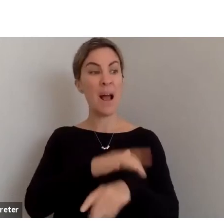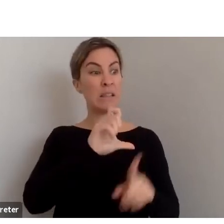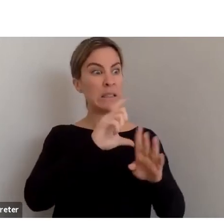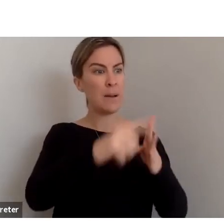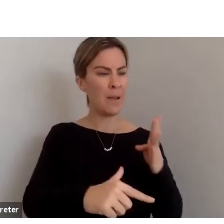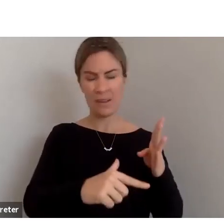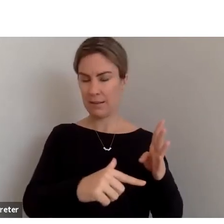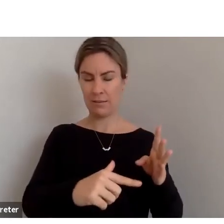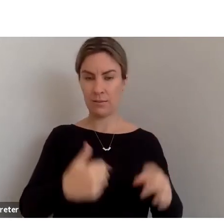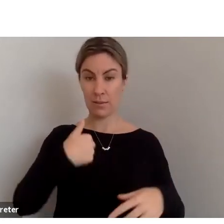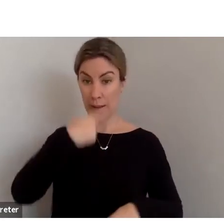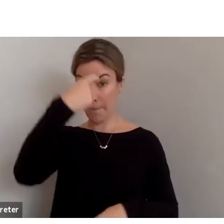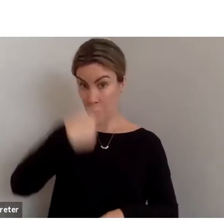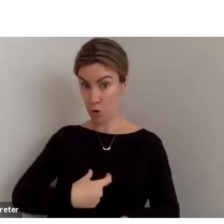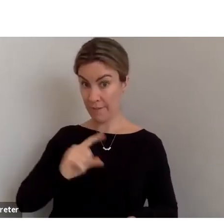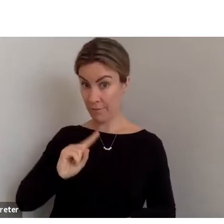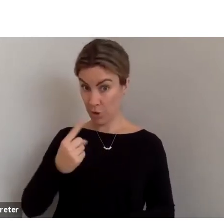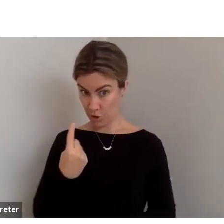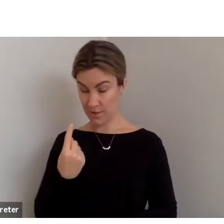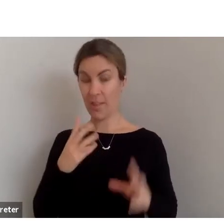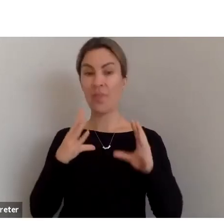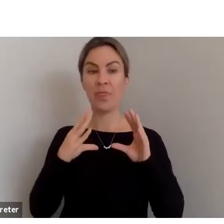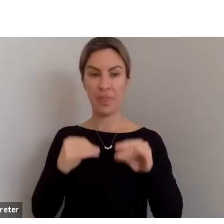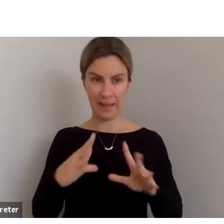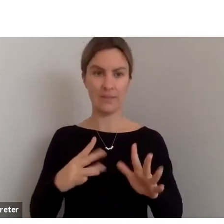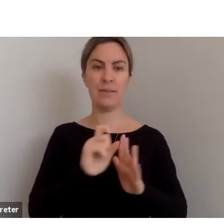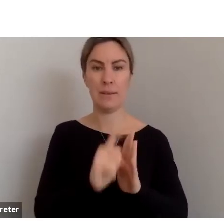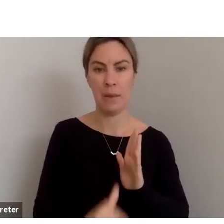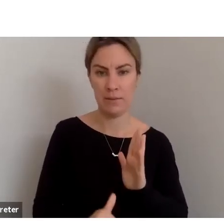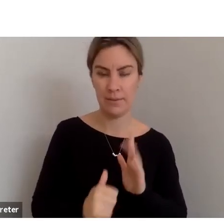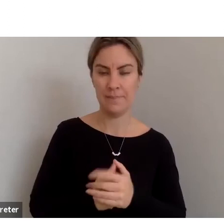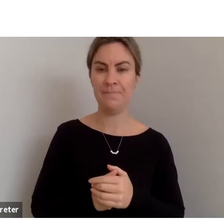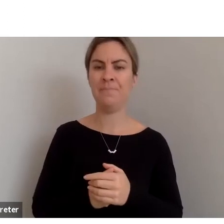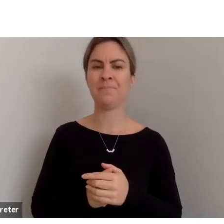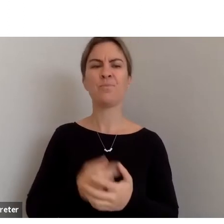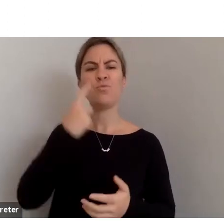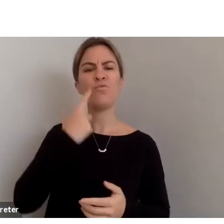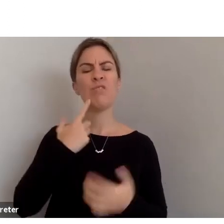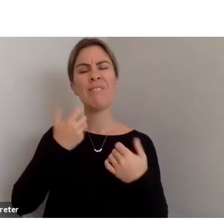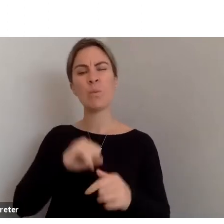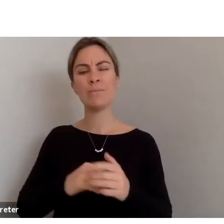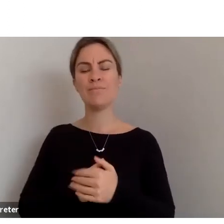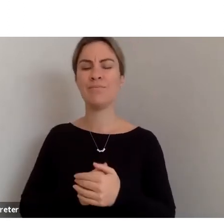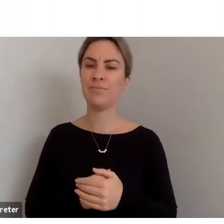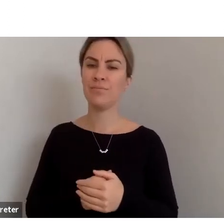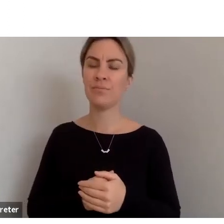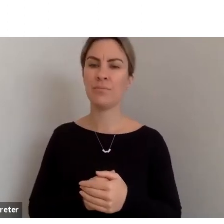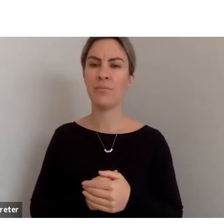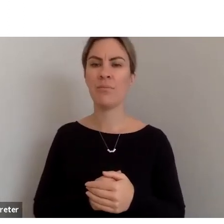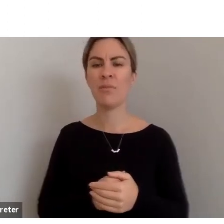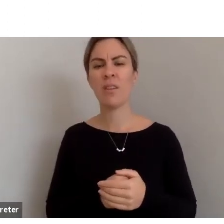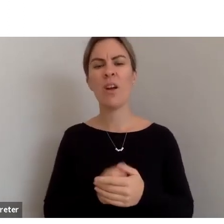You just need to be a bit more considerate when it comes to